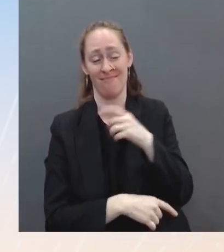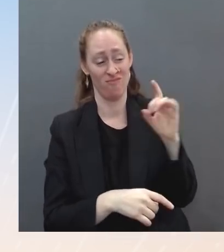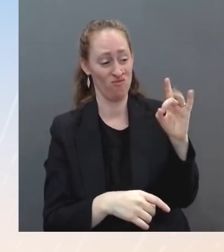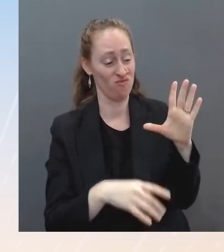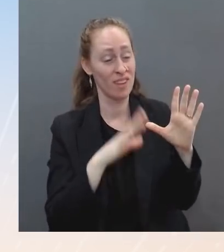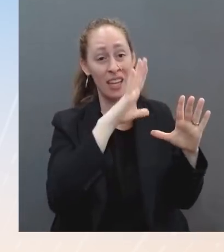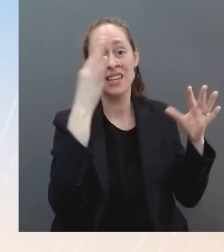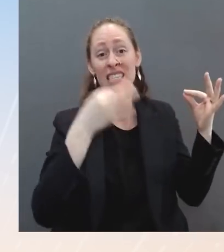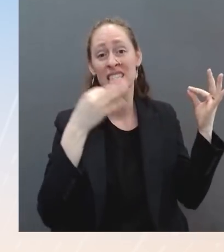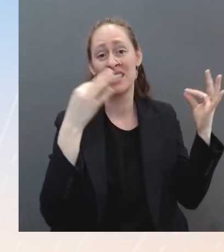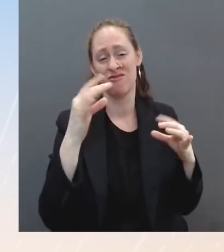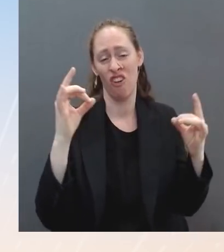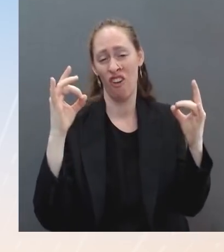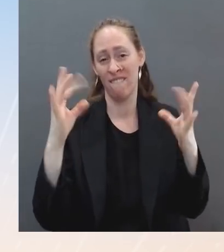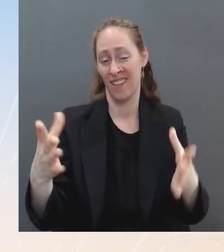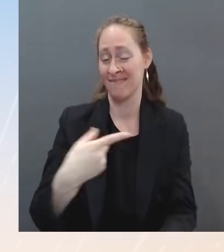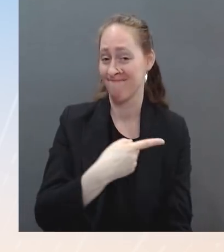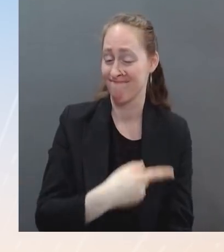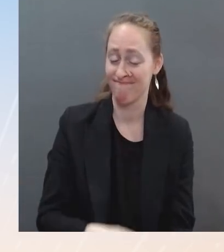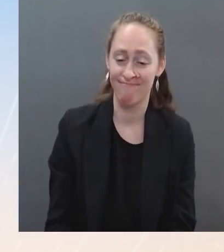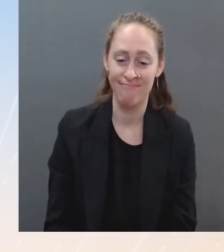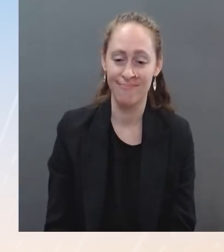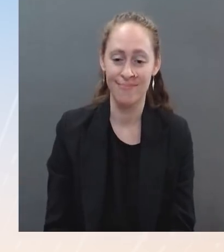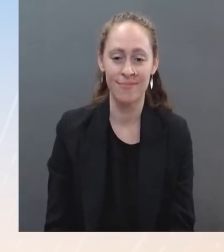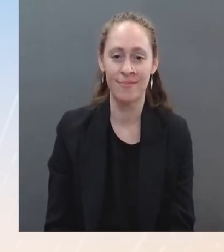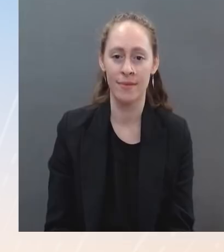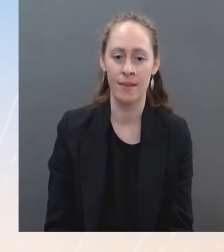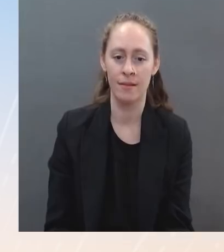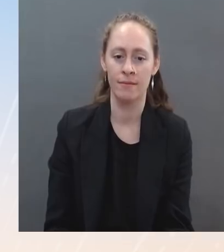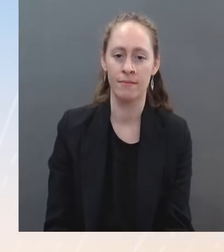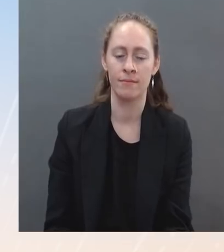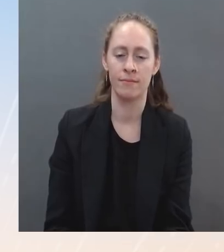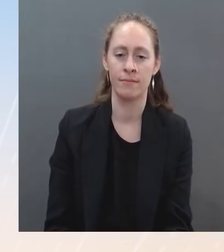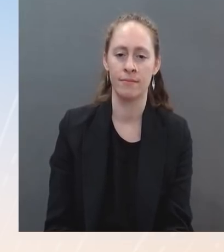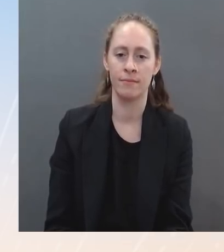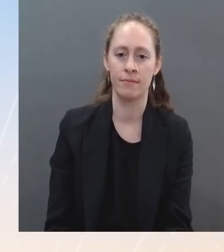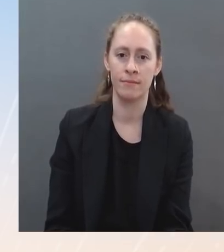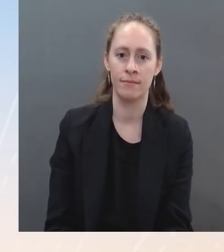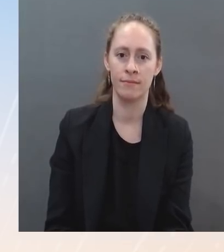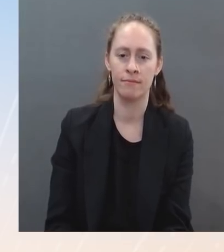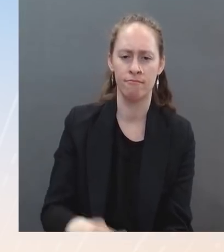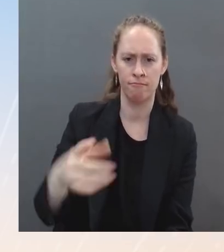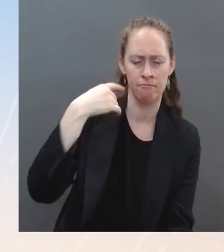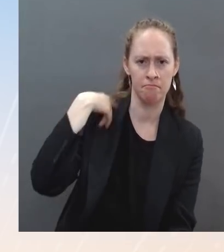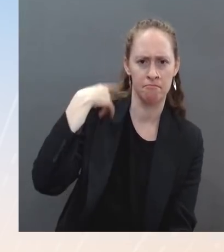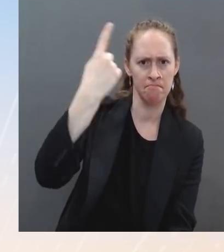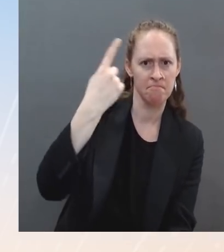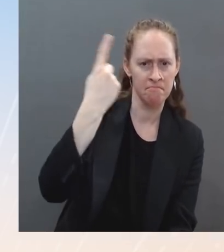to release intelligence information since before Russia invaded Ukraine. And I was wondering if you could talk a little bit